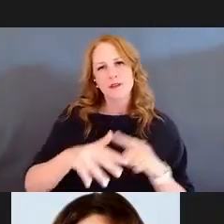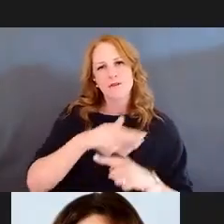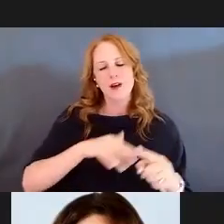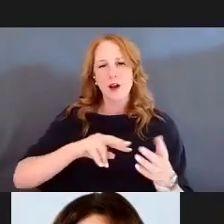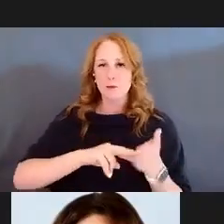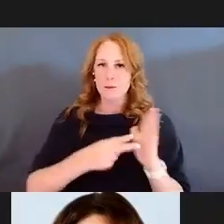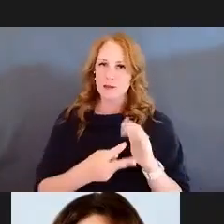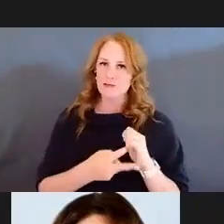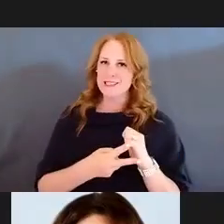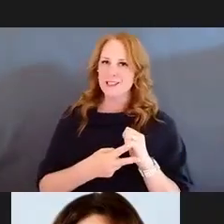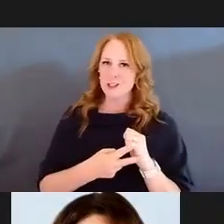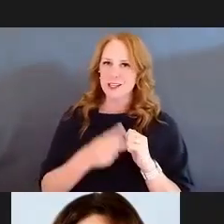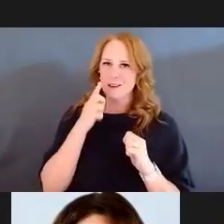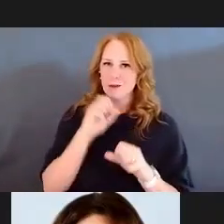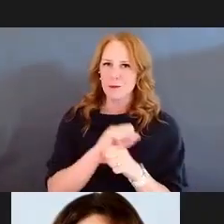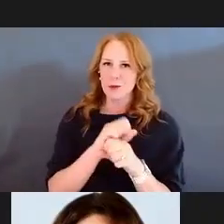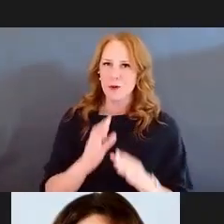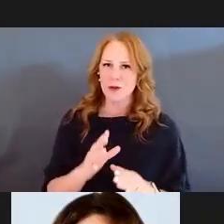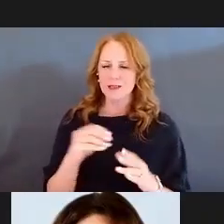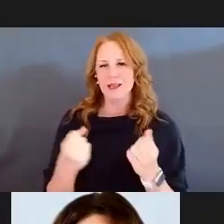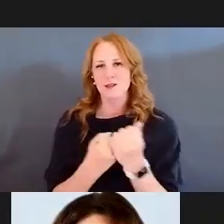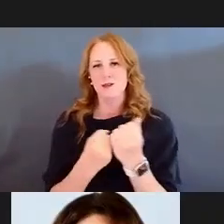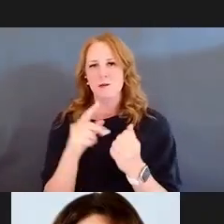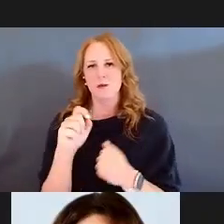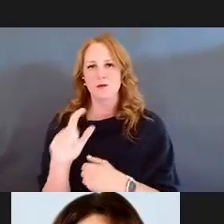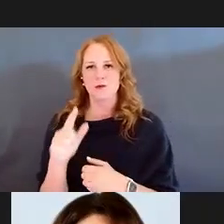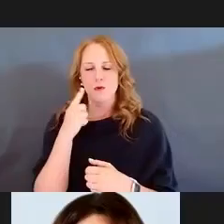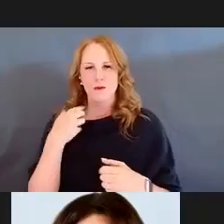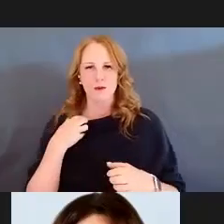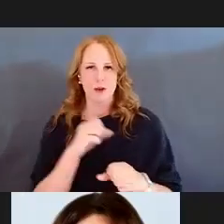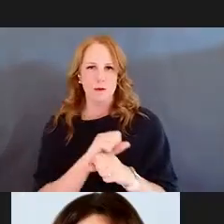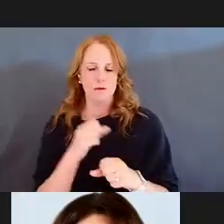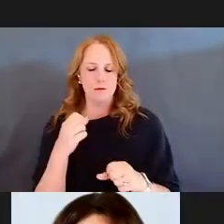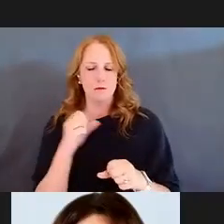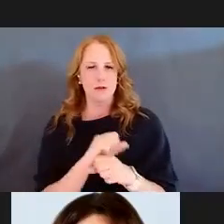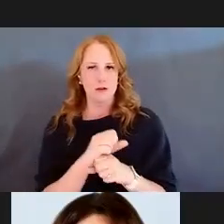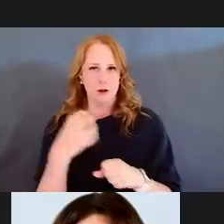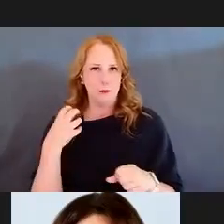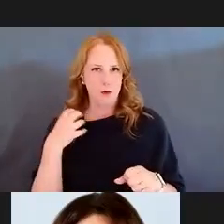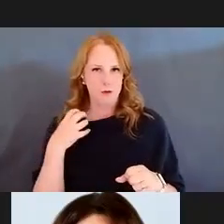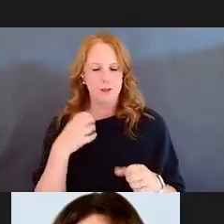also a support tool really for job coaches as well as the supported employees as well.